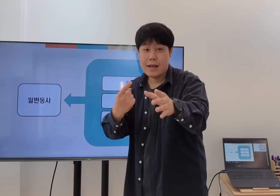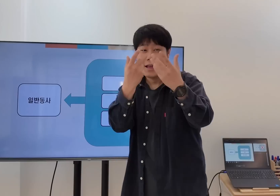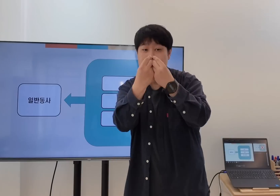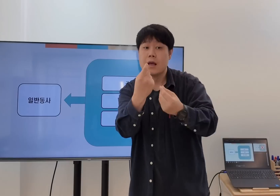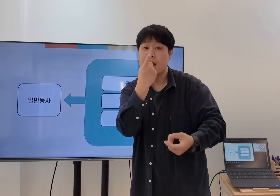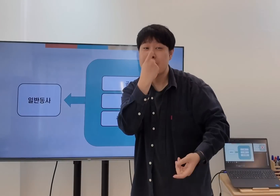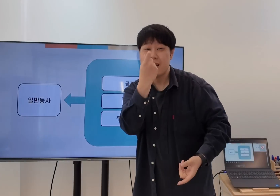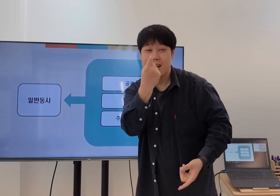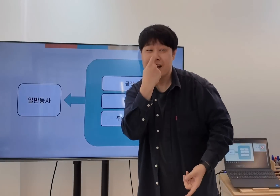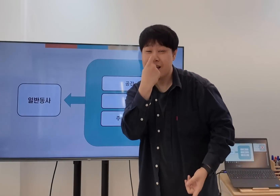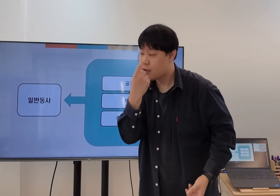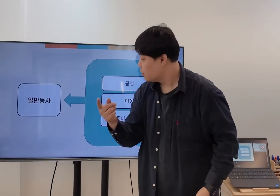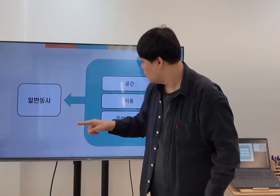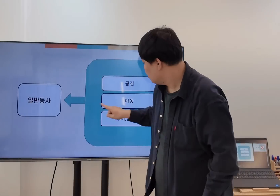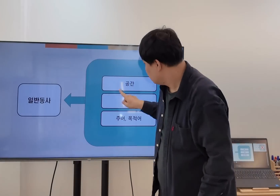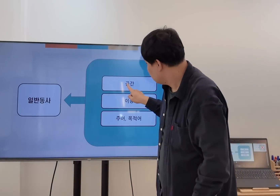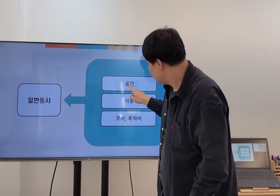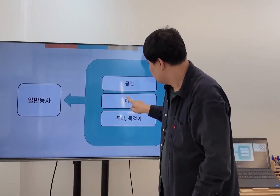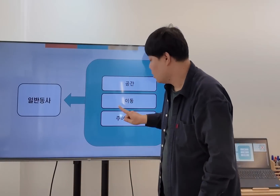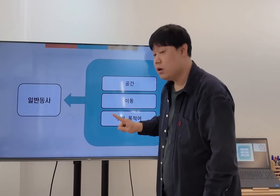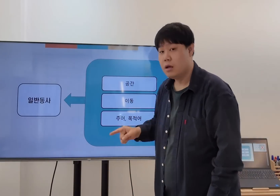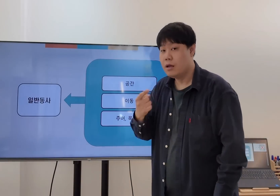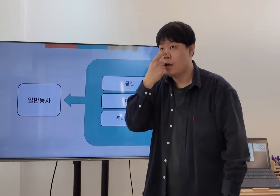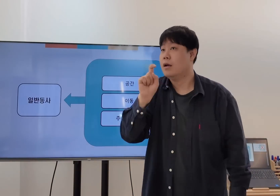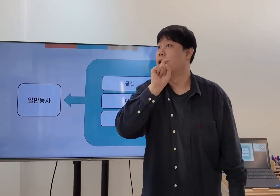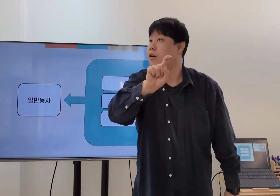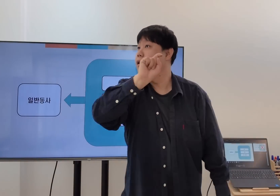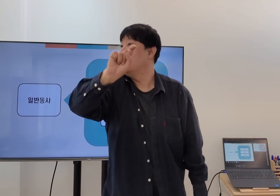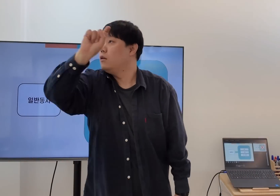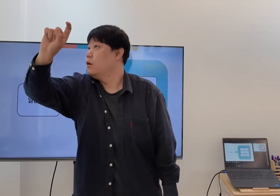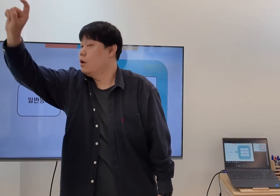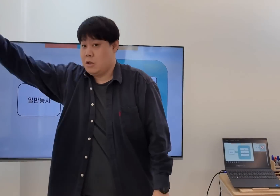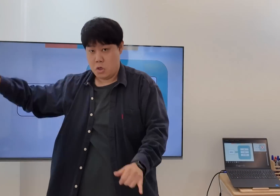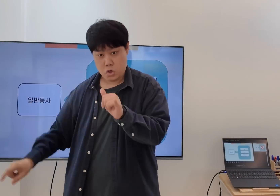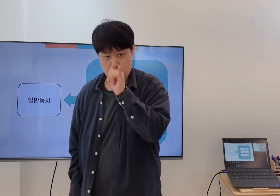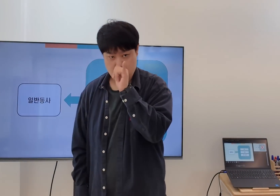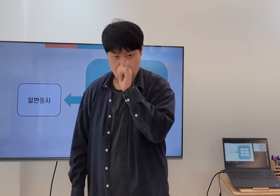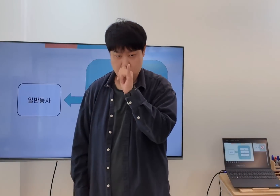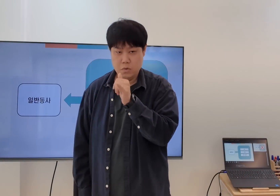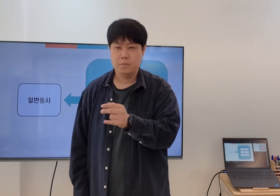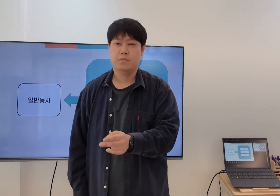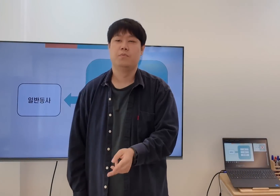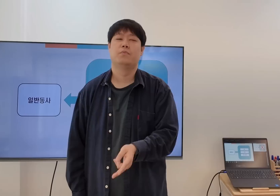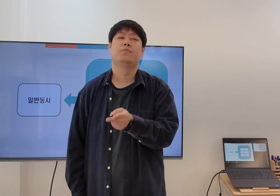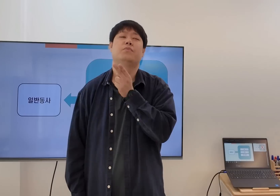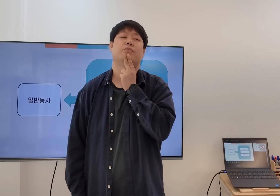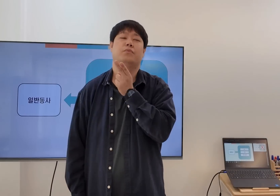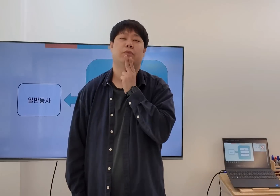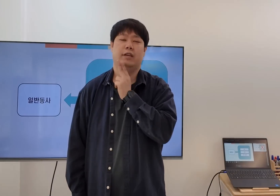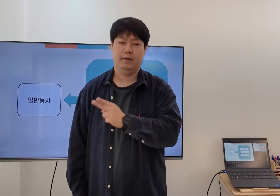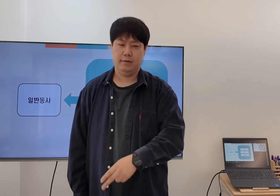Can you use the word ‘learn’ here and there? There is no such case.